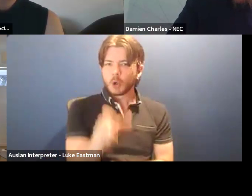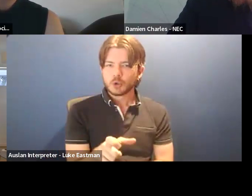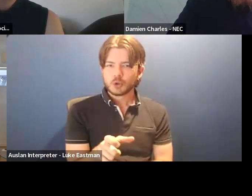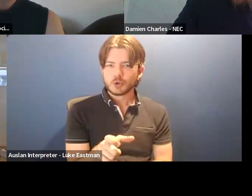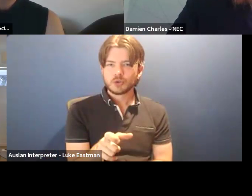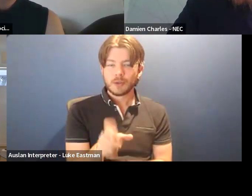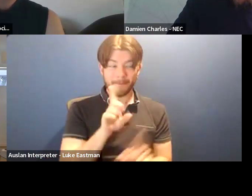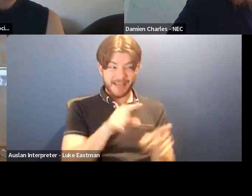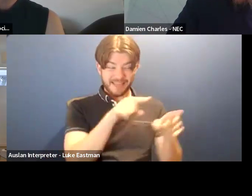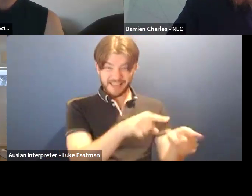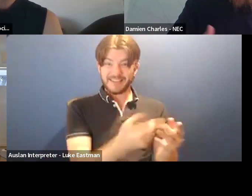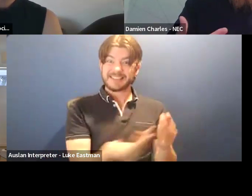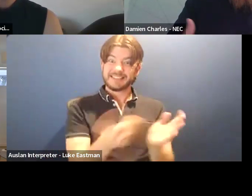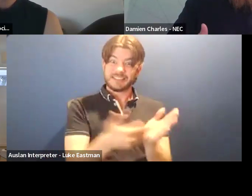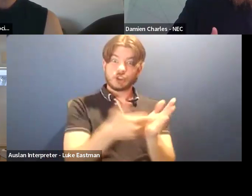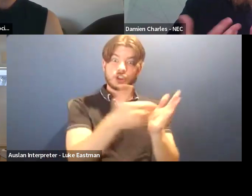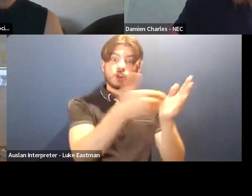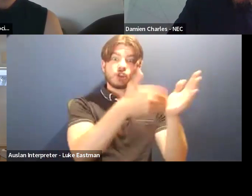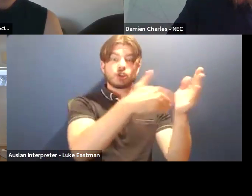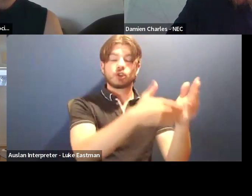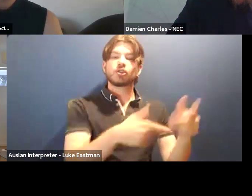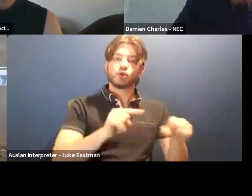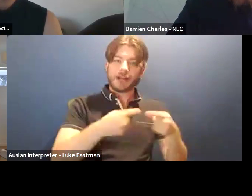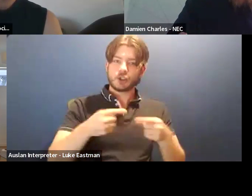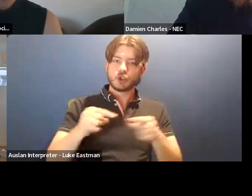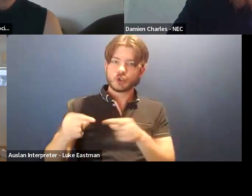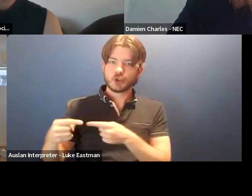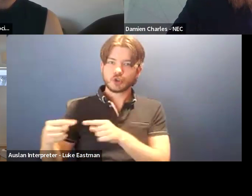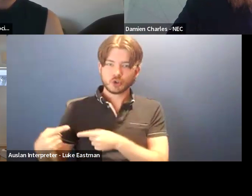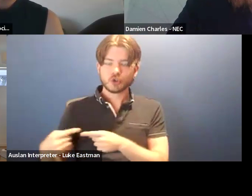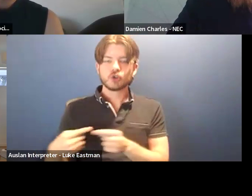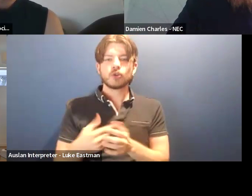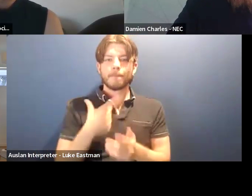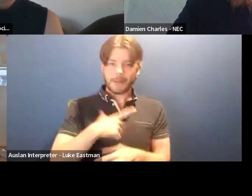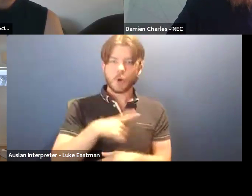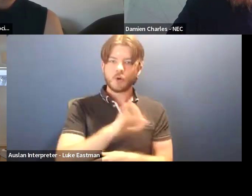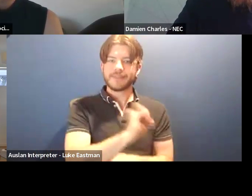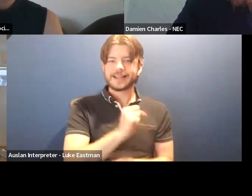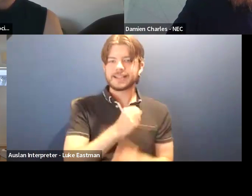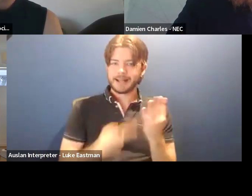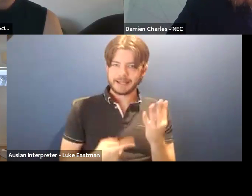facing the challenge of you know the challenge of their disability or whatever the, you know, whatever the